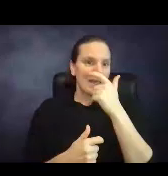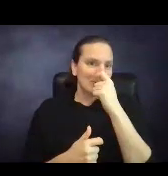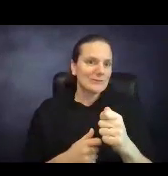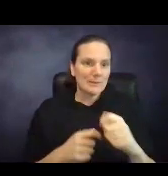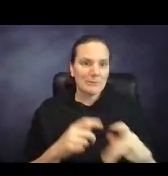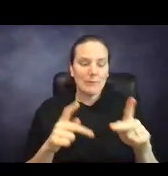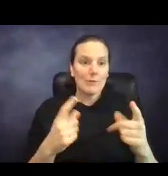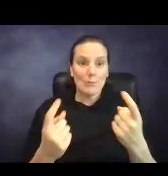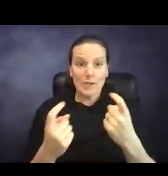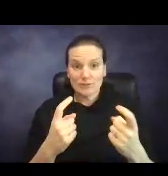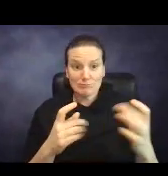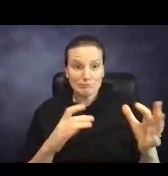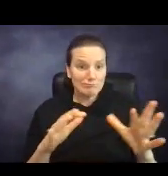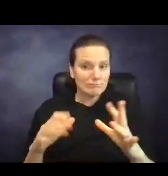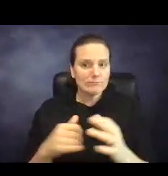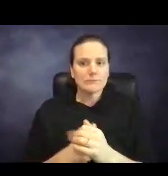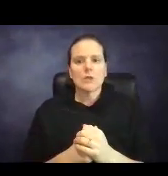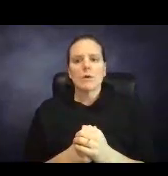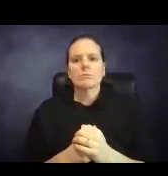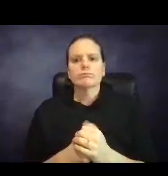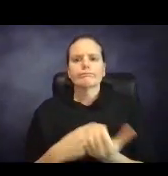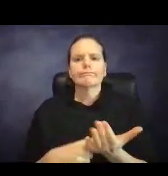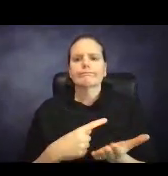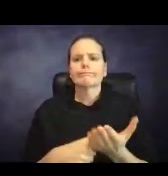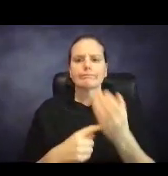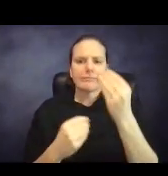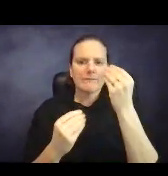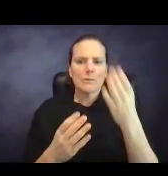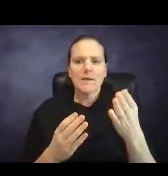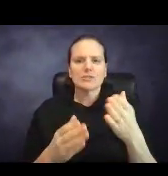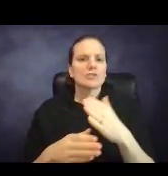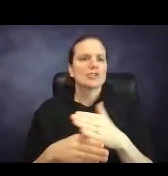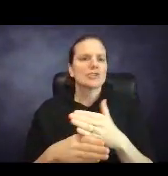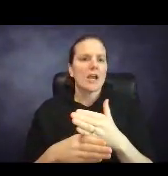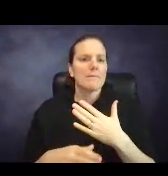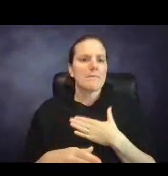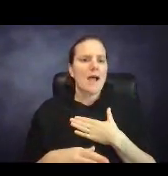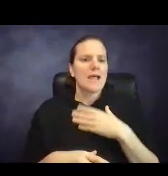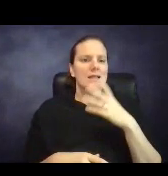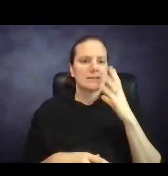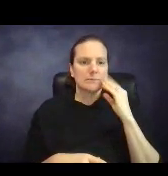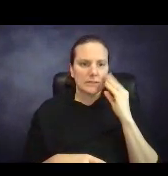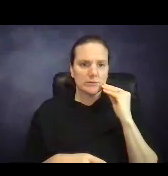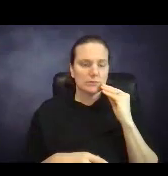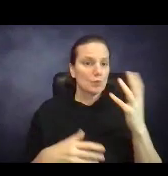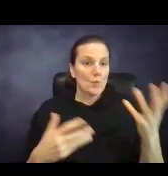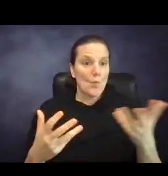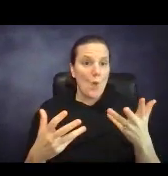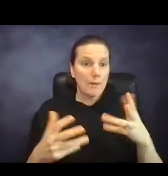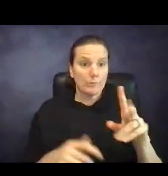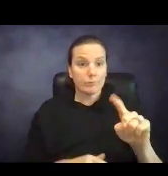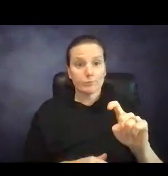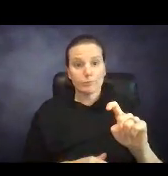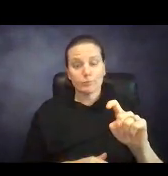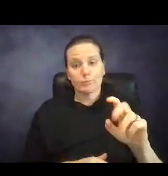And I want to just go through some information and tell you, share with you my clinical experience and then what I prescribe. And then I really do wanna open up to questions